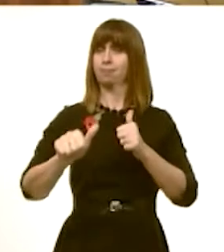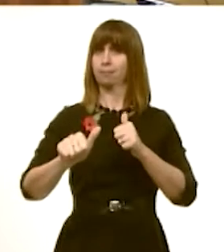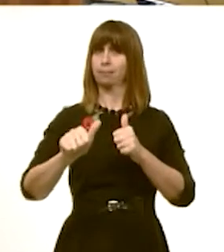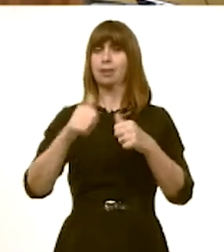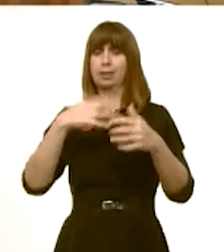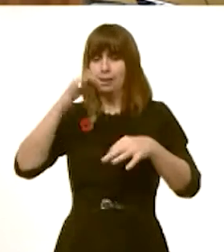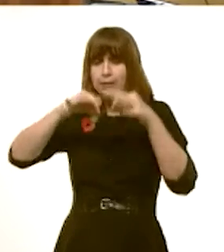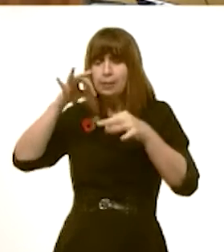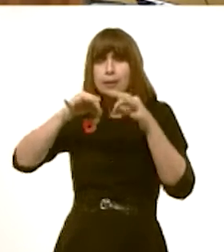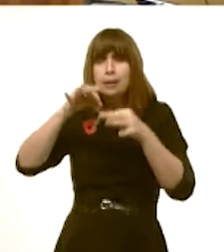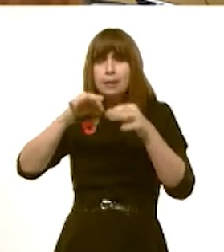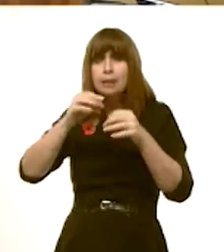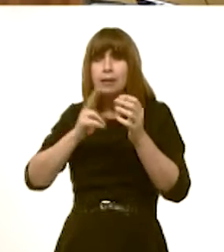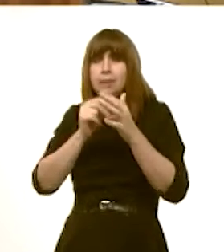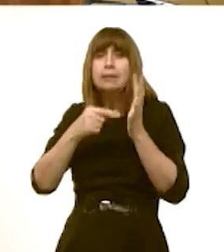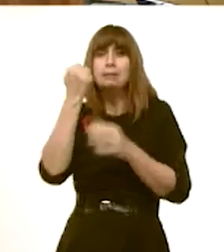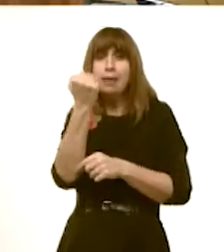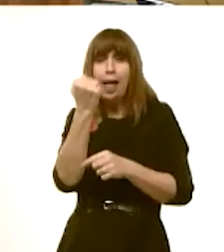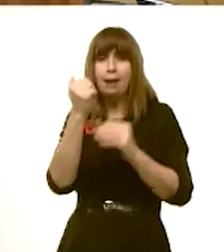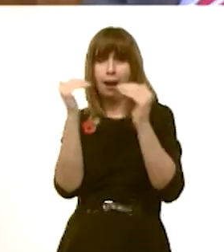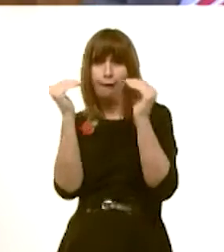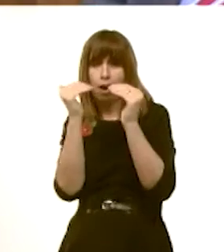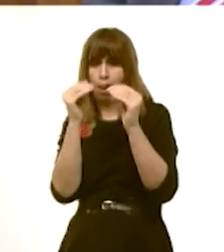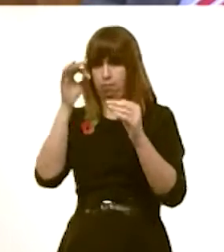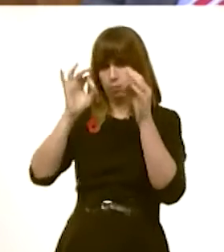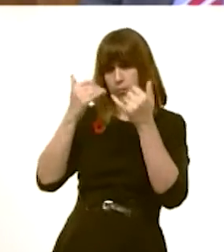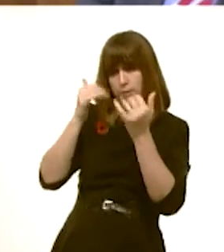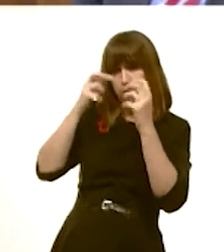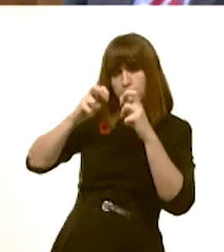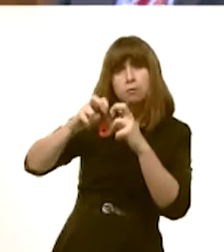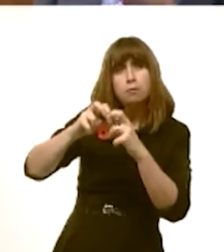Neath Port Talbot area, and I can say that Welsh Government officials do meet regularly